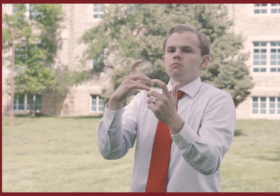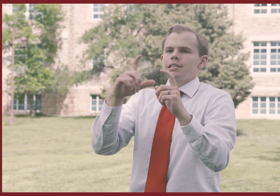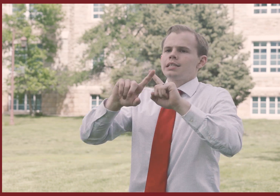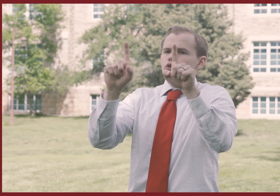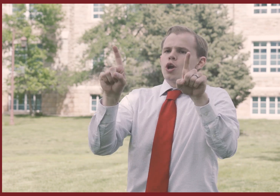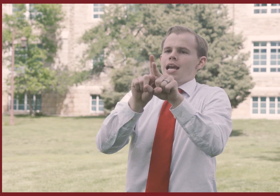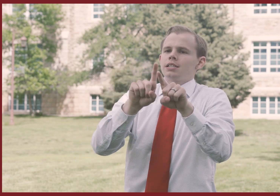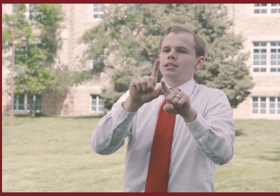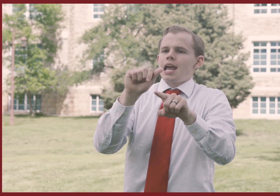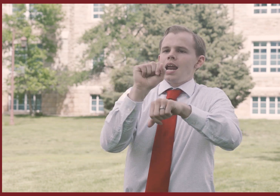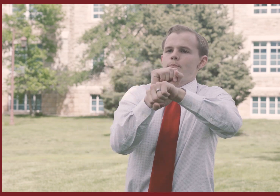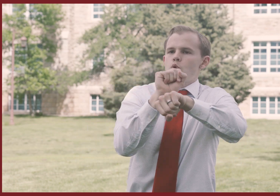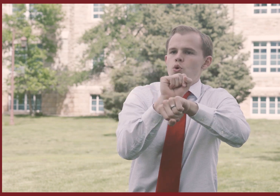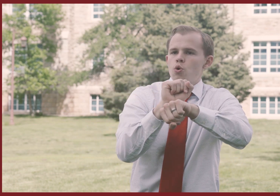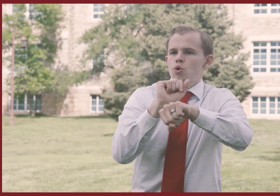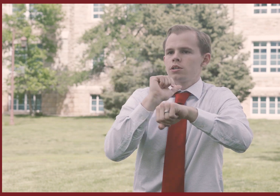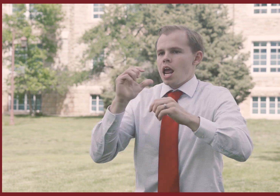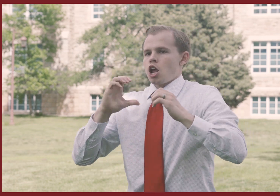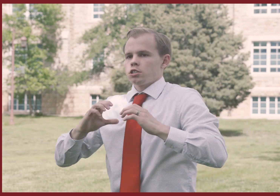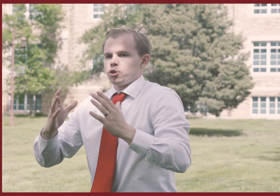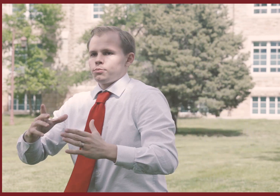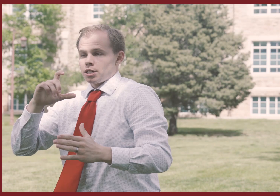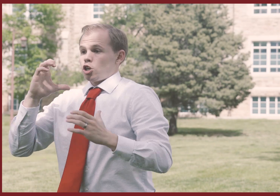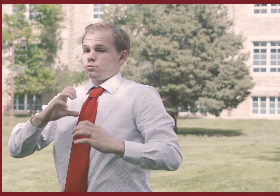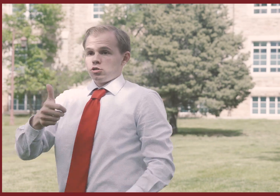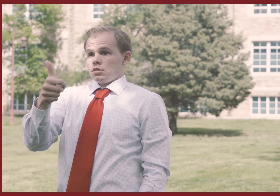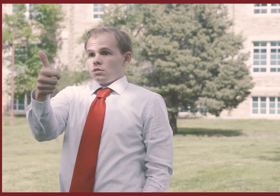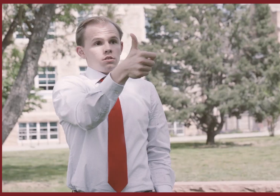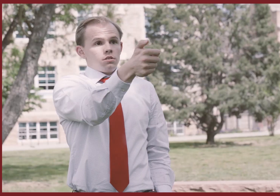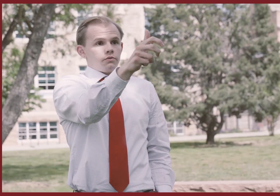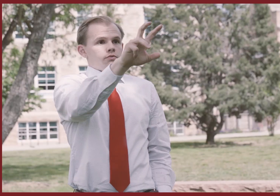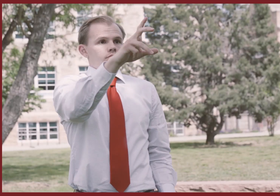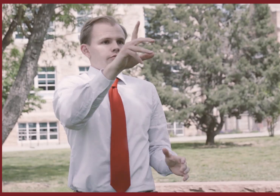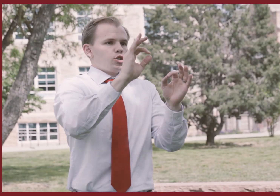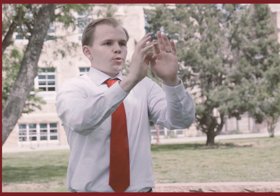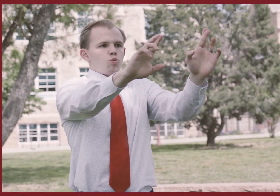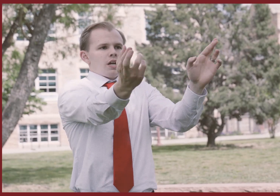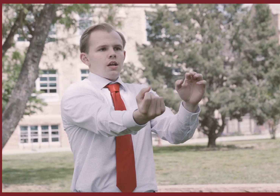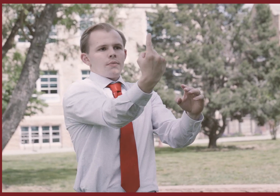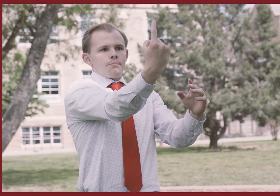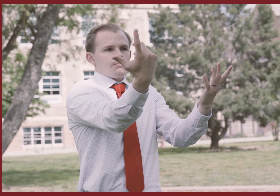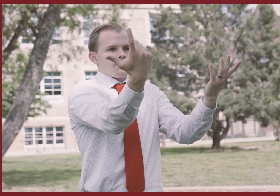But you know, it's different as an employee, compared to a customer, you know. As a customer, you just push a button on the remote